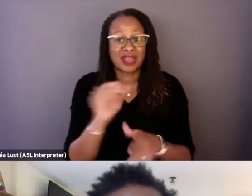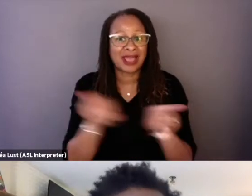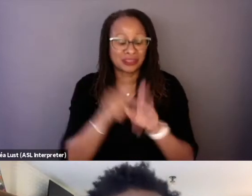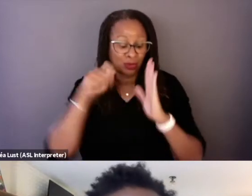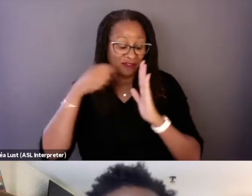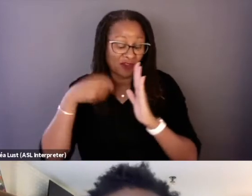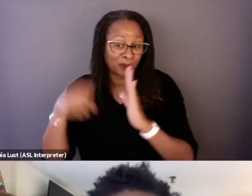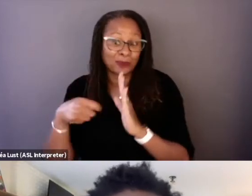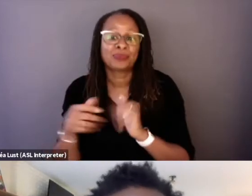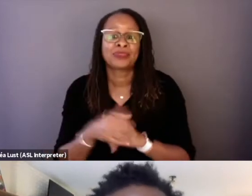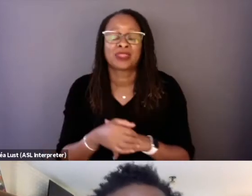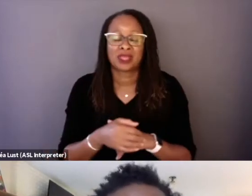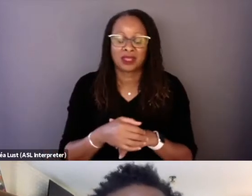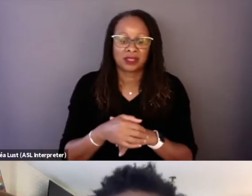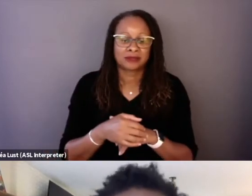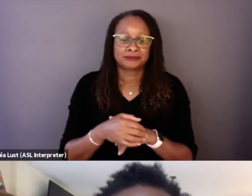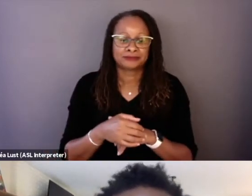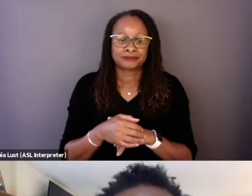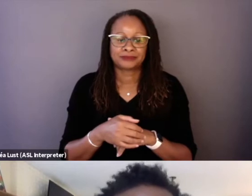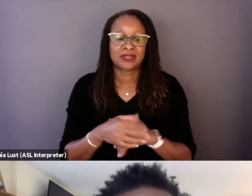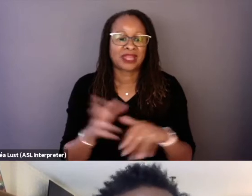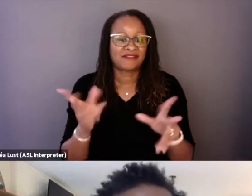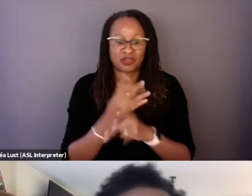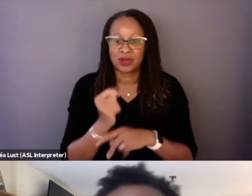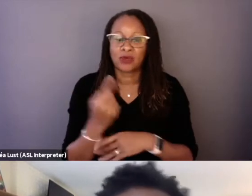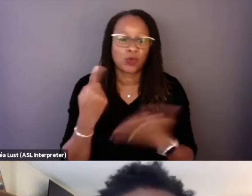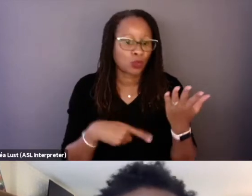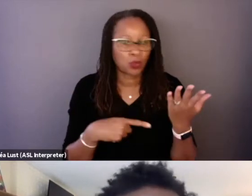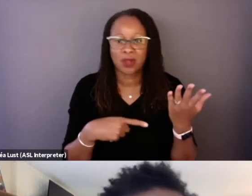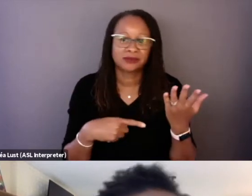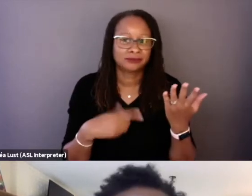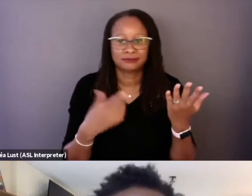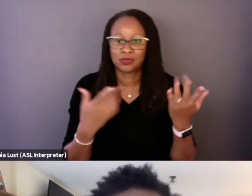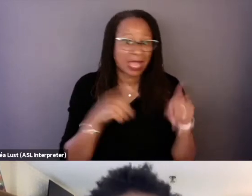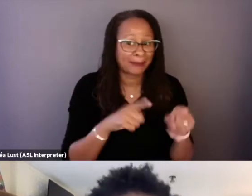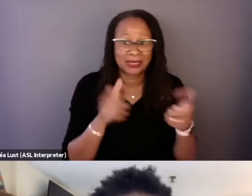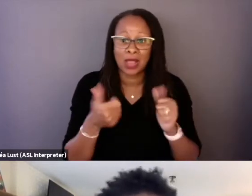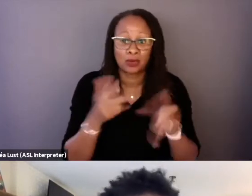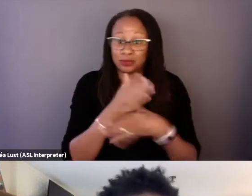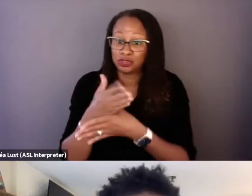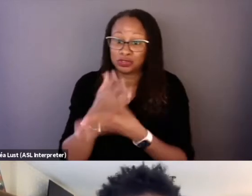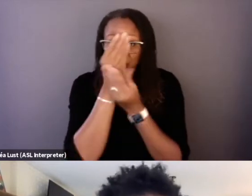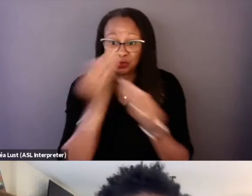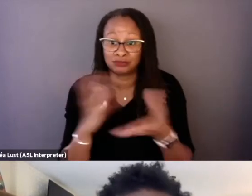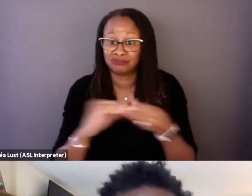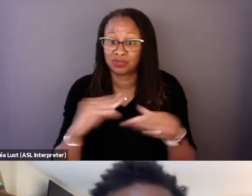as we were shooting and figuring out how we were going to tell the story. So it all happened, you know, in tandem.